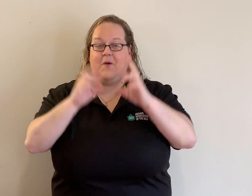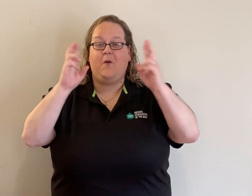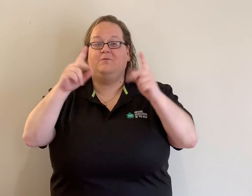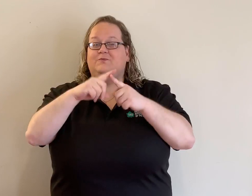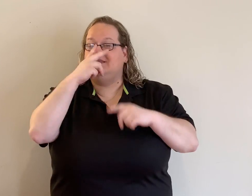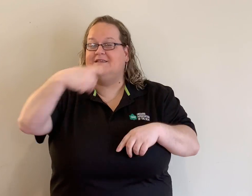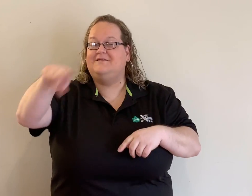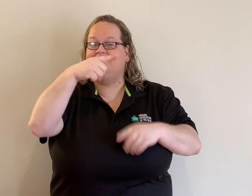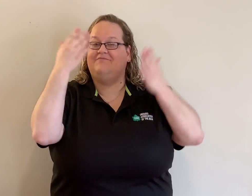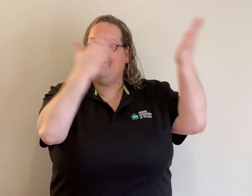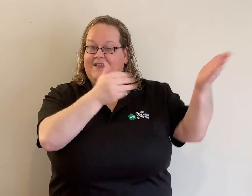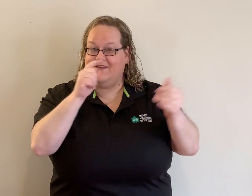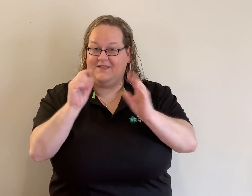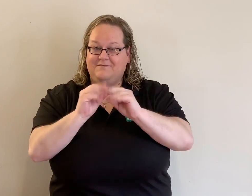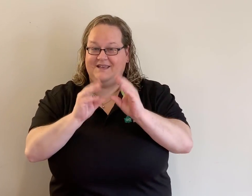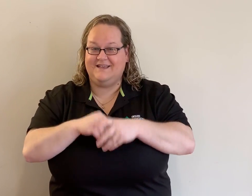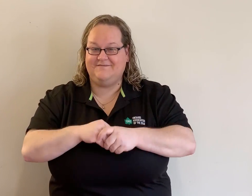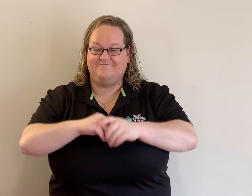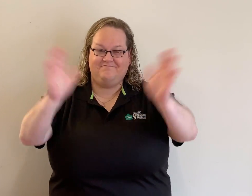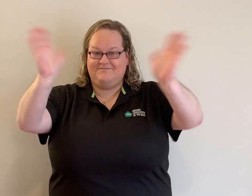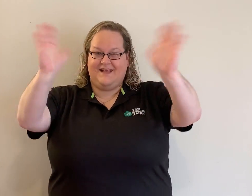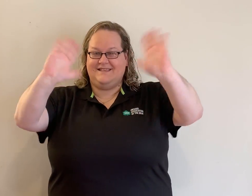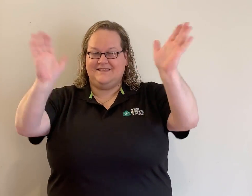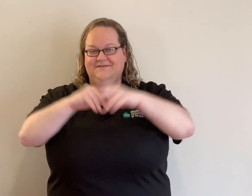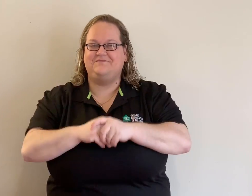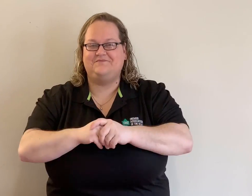Hope to see you all there at the meeting! Cheers!